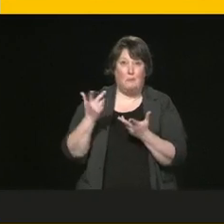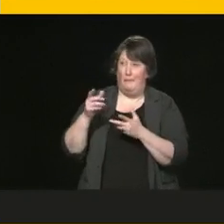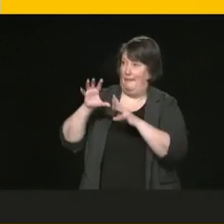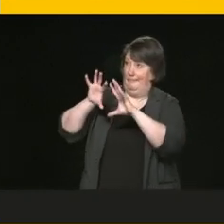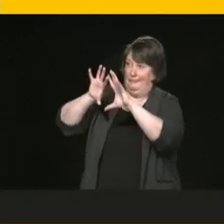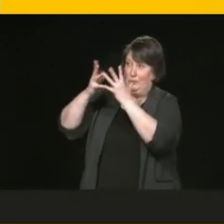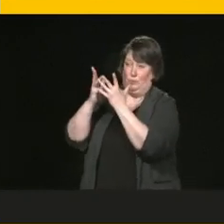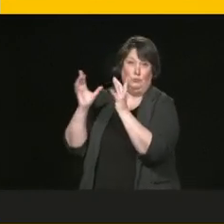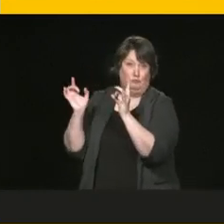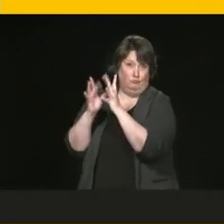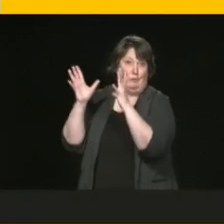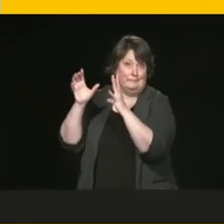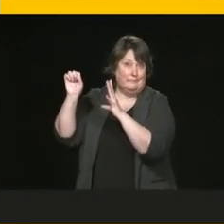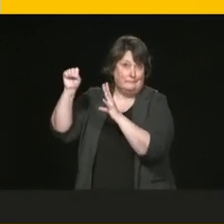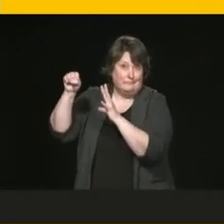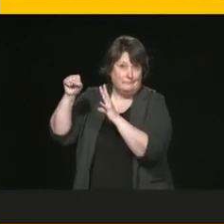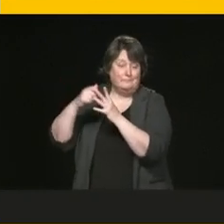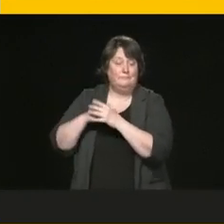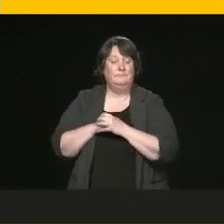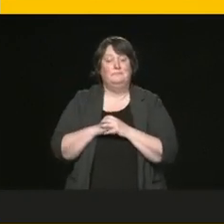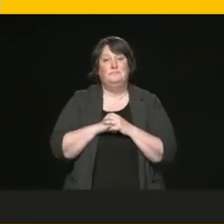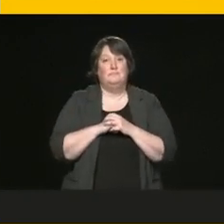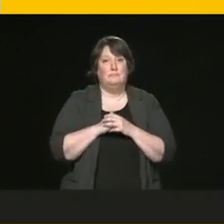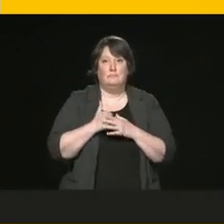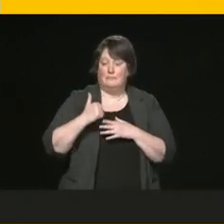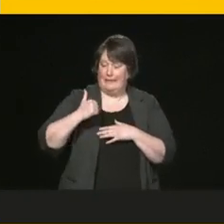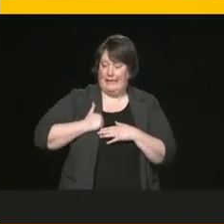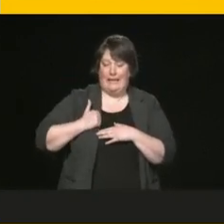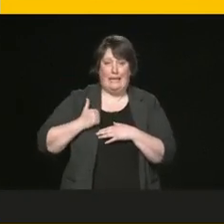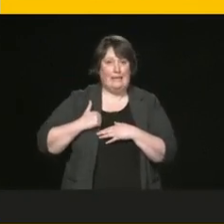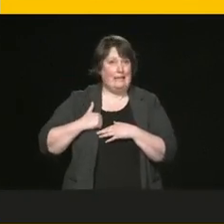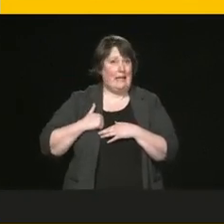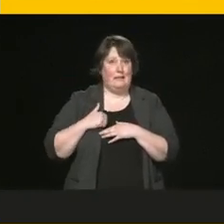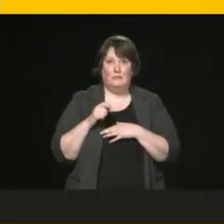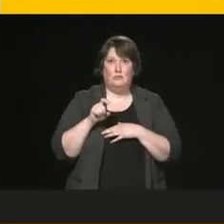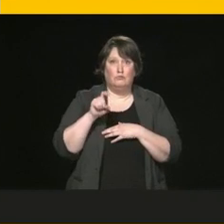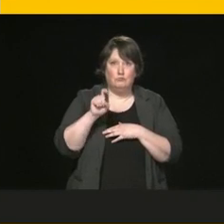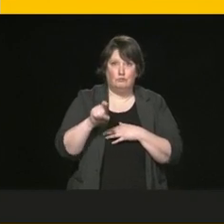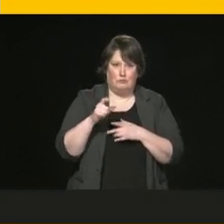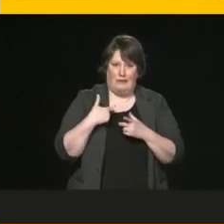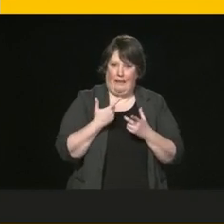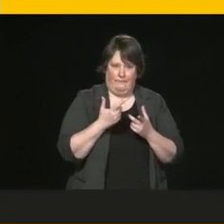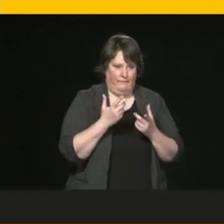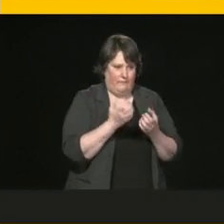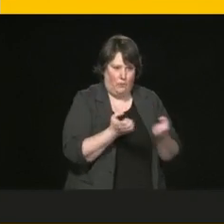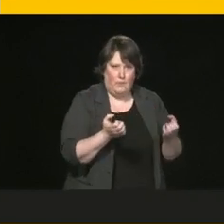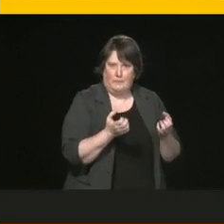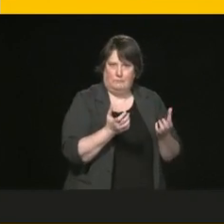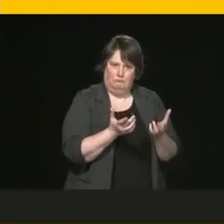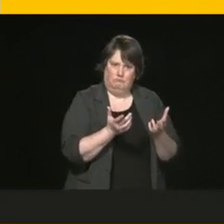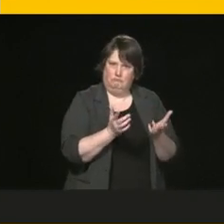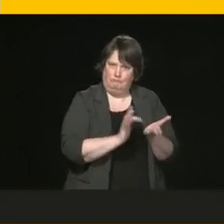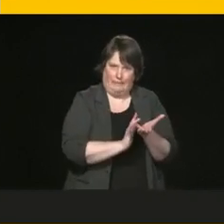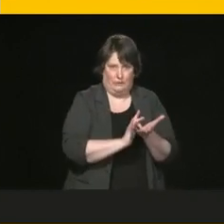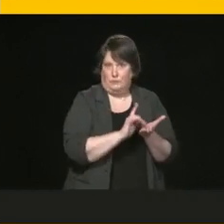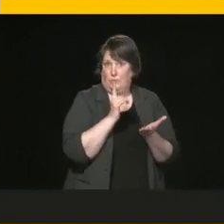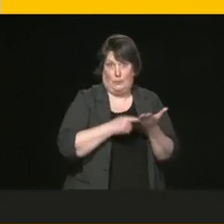CANADIANS HAVE THE PRODUCTS AND MEDICATIONS THEY NEED. WE KNOW THAT WE'RE IN A GLOBAL CRISIS AT THIS TIME.